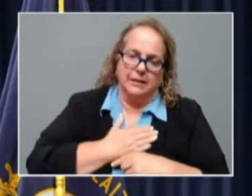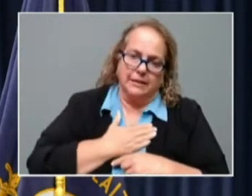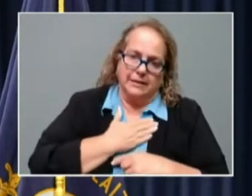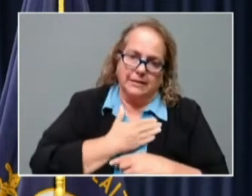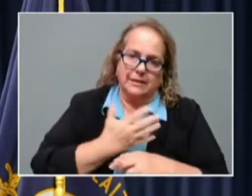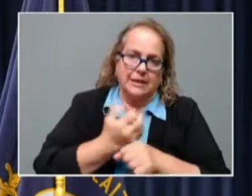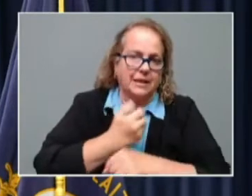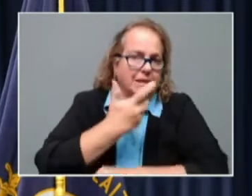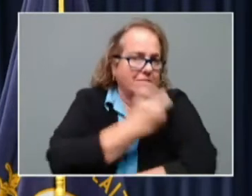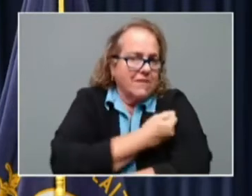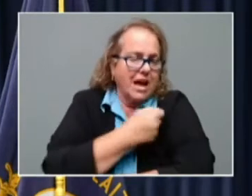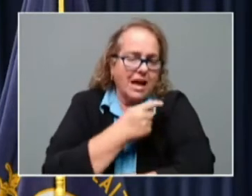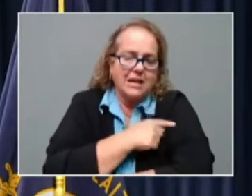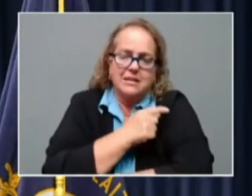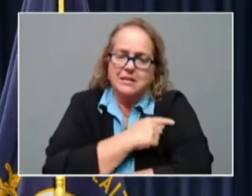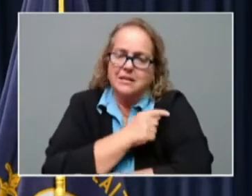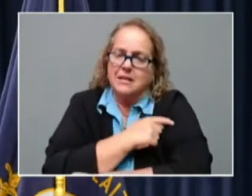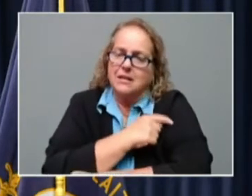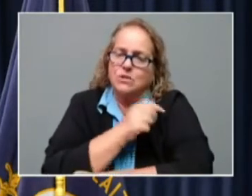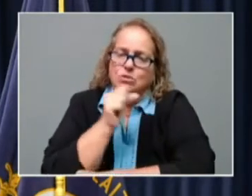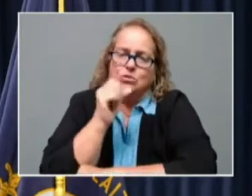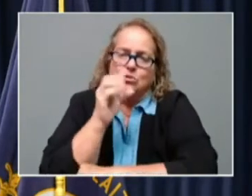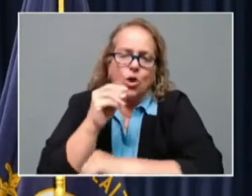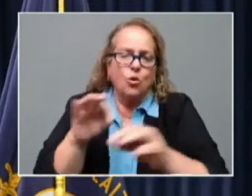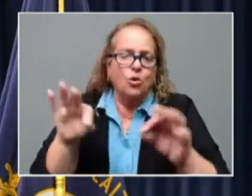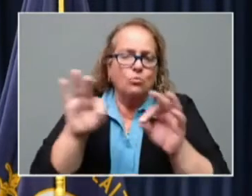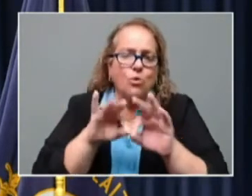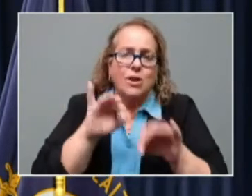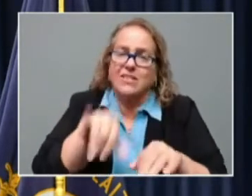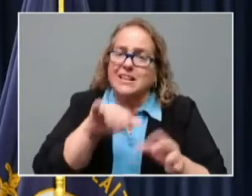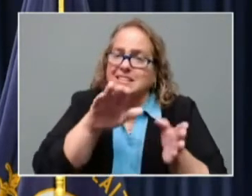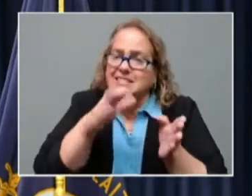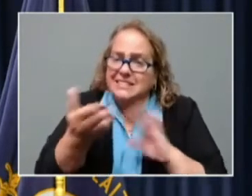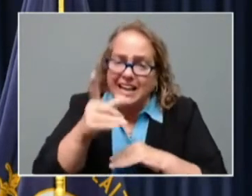important. This thing is deadlier than anything we've ever seen. And remember,